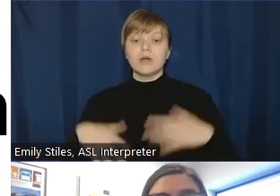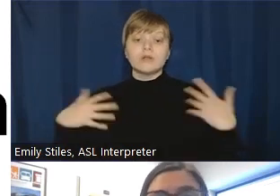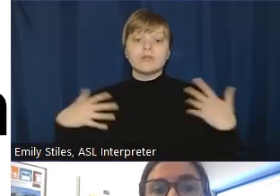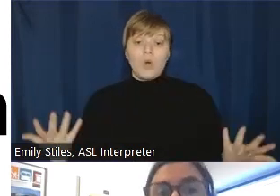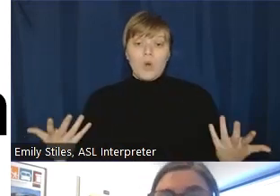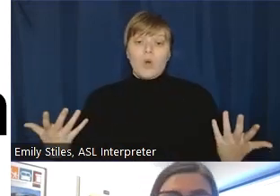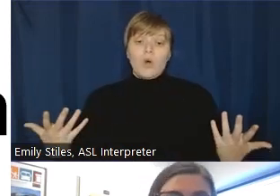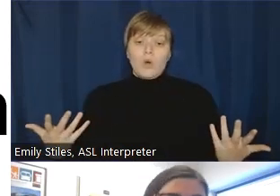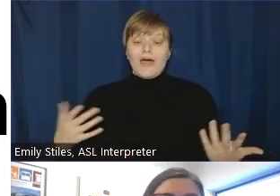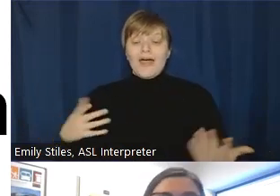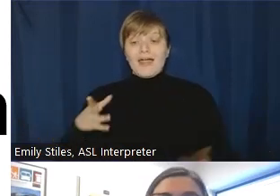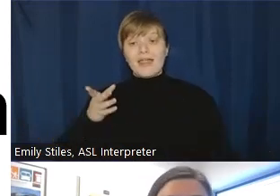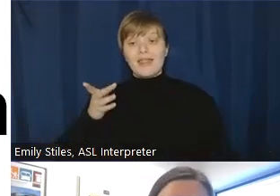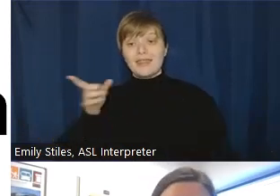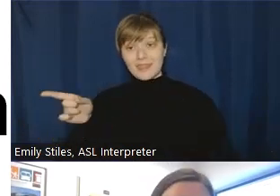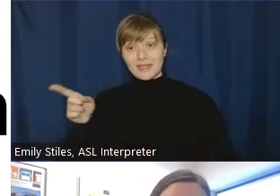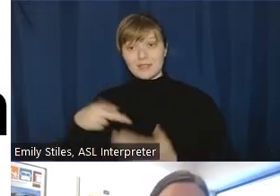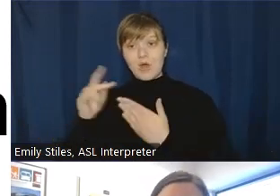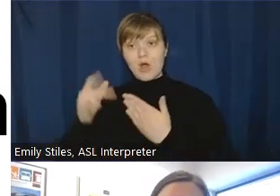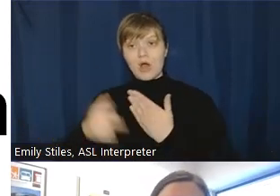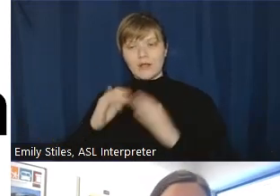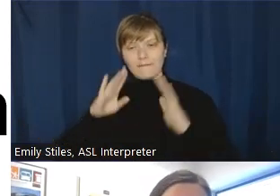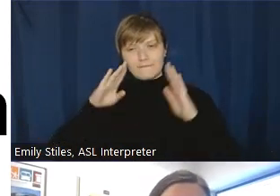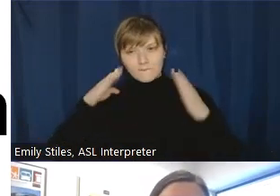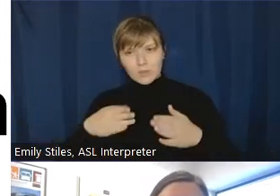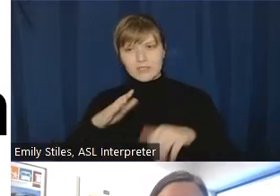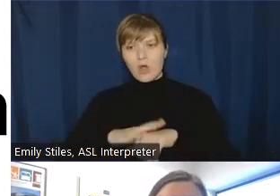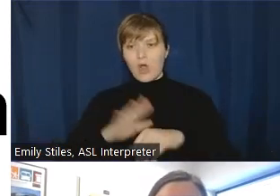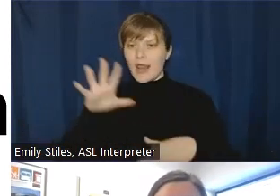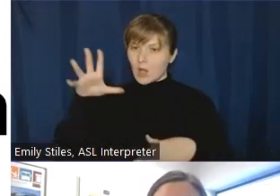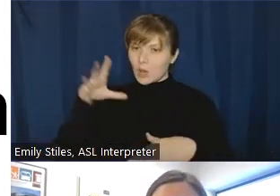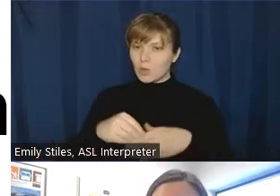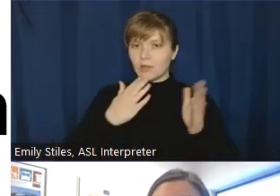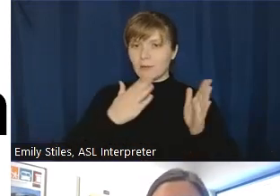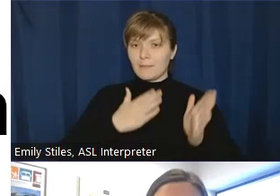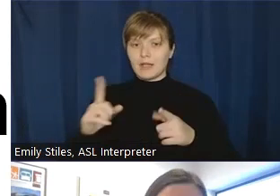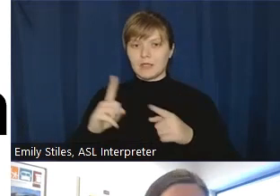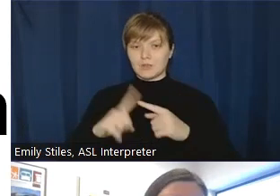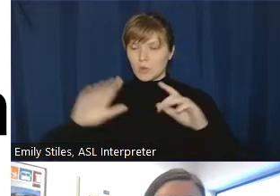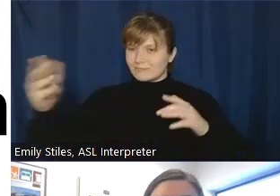This project really focused on inclusive planning, so bringing together key partners such as the